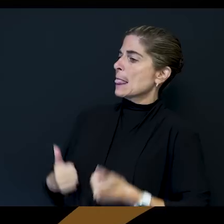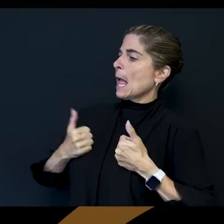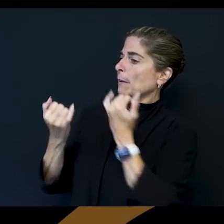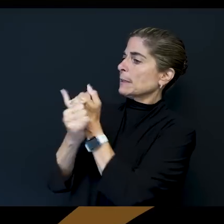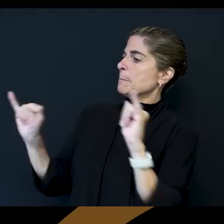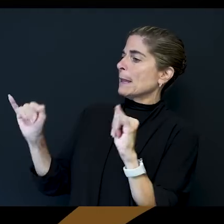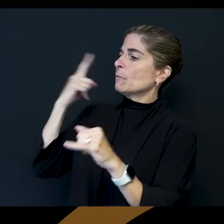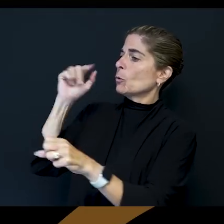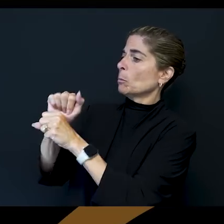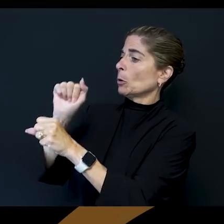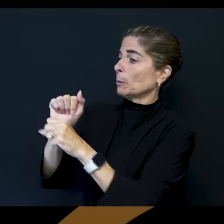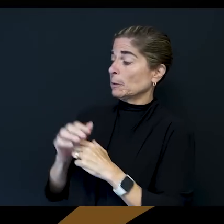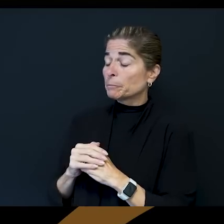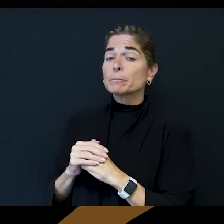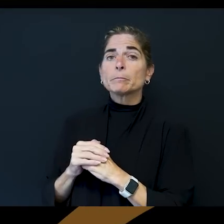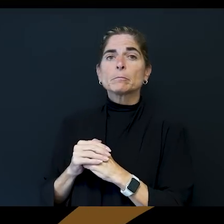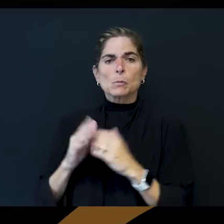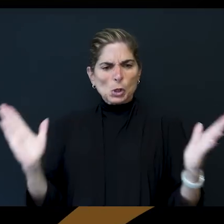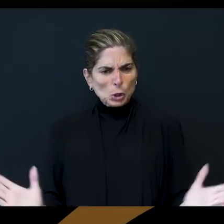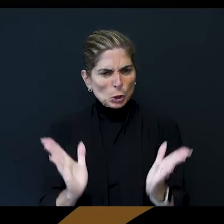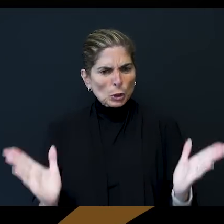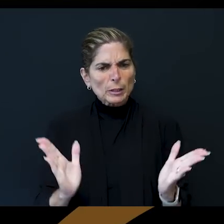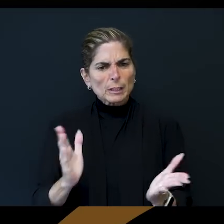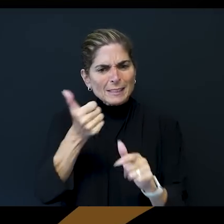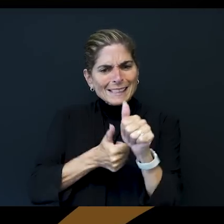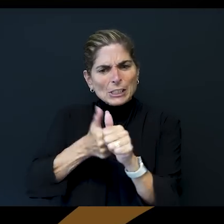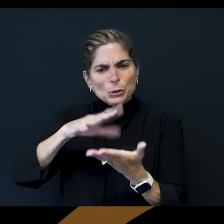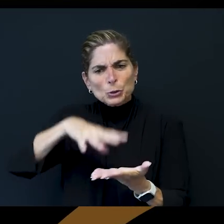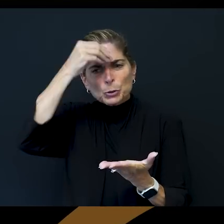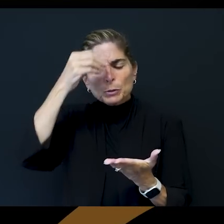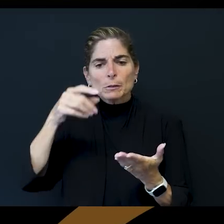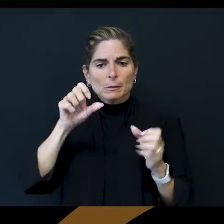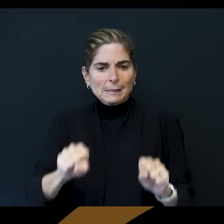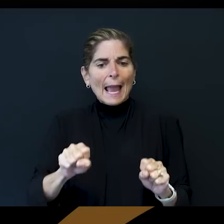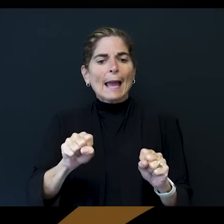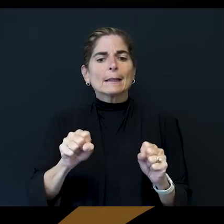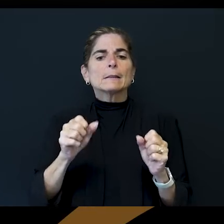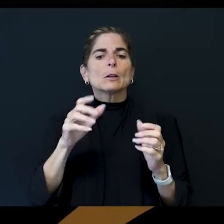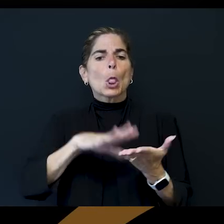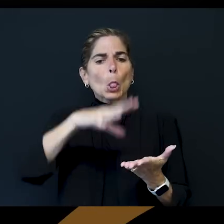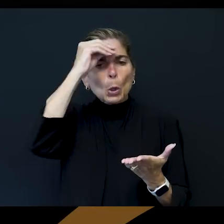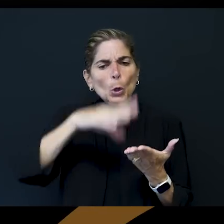We encourage each student to learn and grow at their own rate, and that's something I think we're experts at.